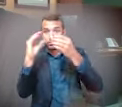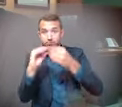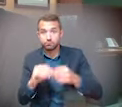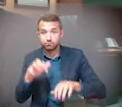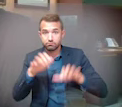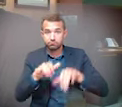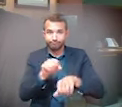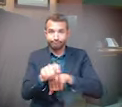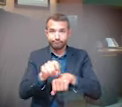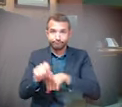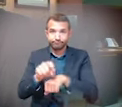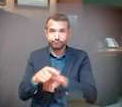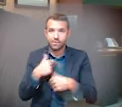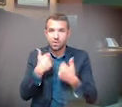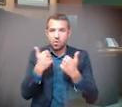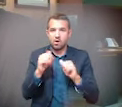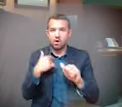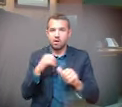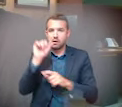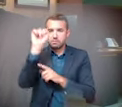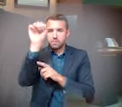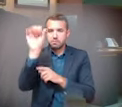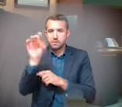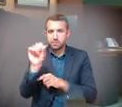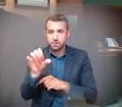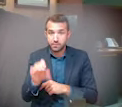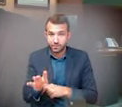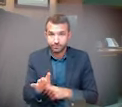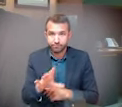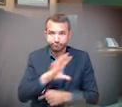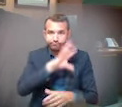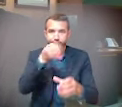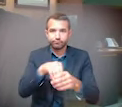we'll try to take as many as we can and have you engage in the conversation.